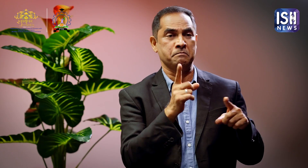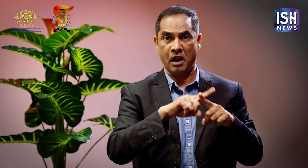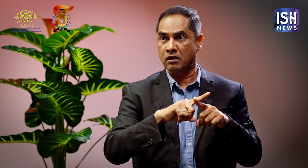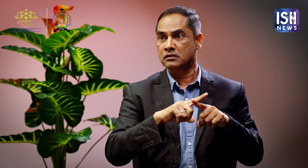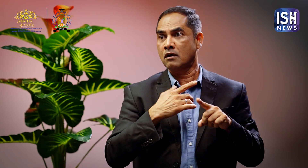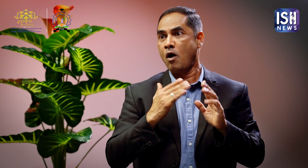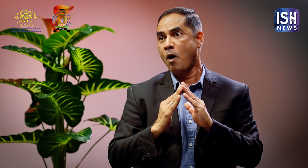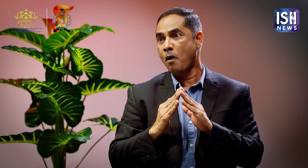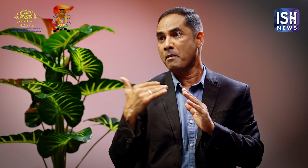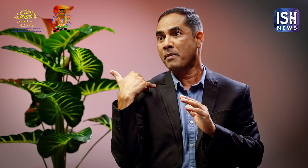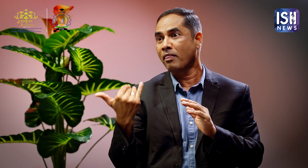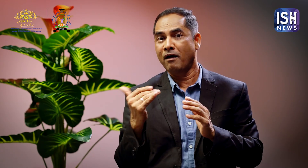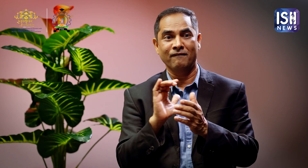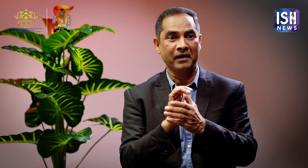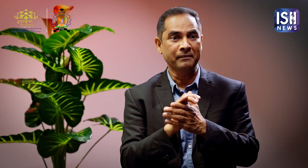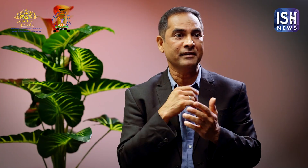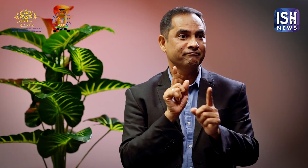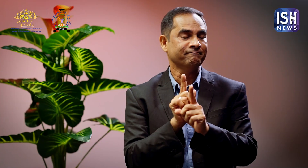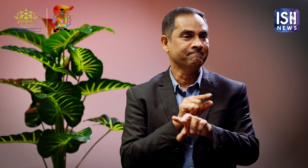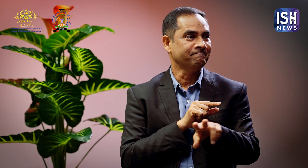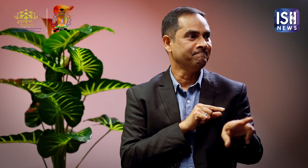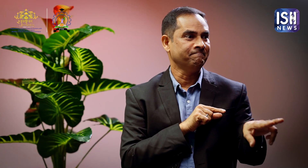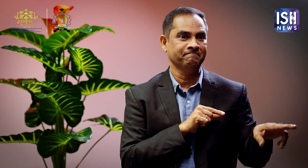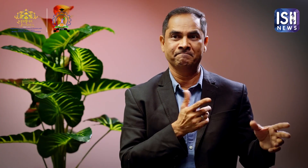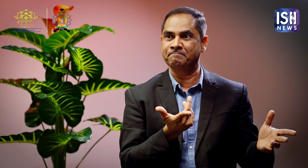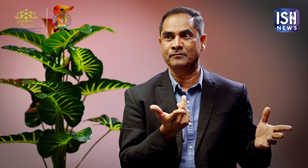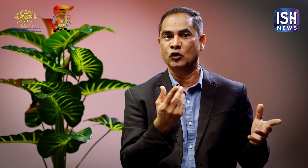On top of that, when I looked at my brother and Deaf friends, I wasn’t content with their educational background either.